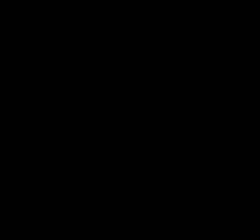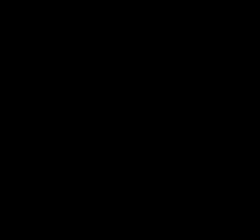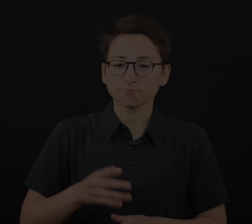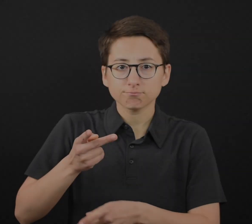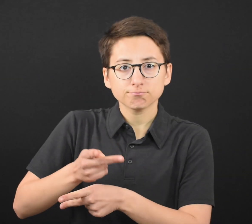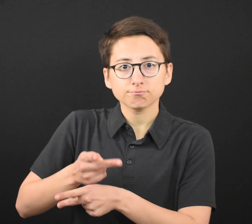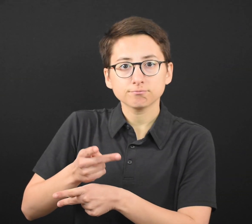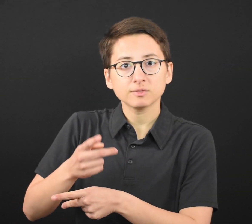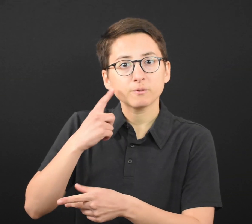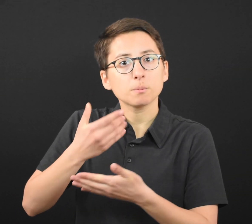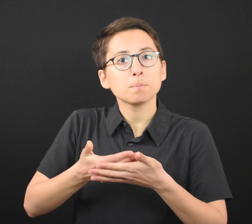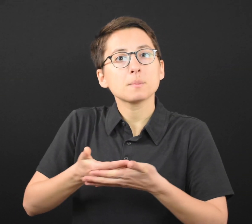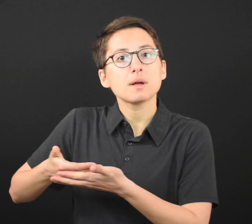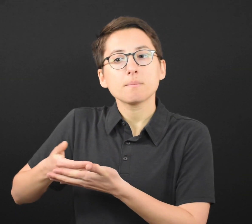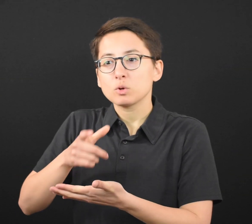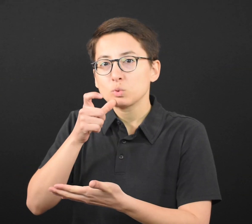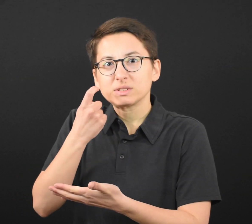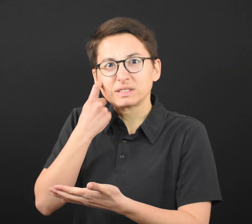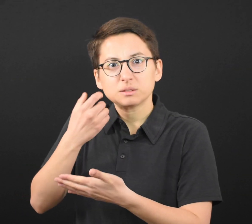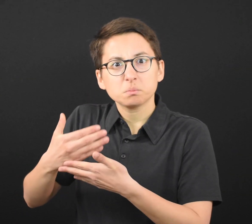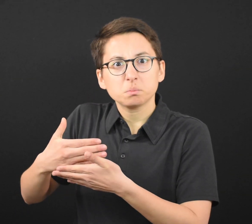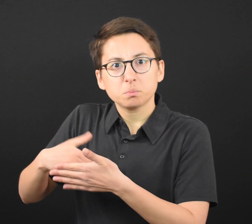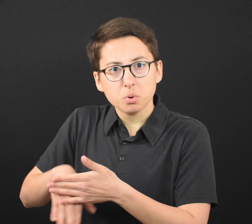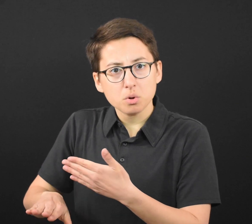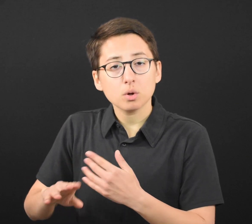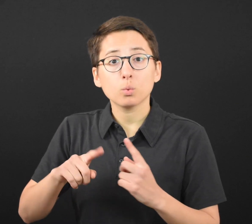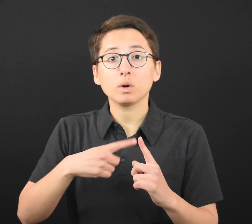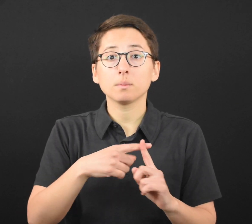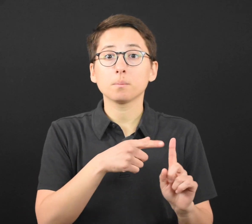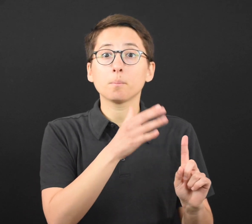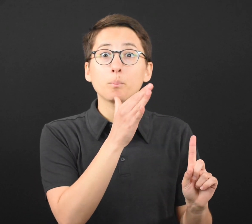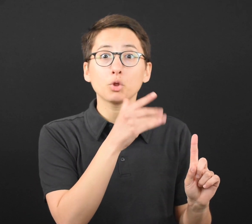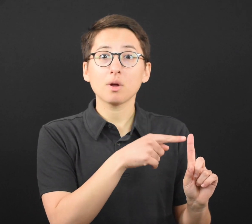Caring for Newborns Caring for newborns when the mother has COVID-19